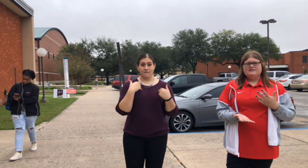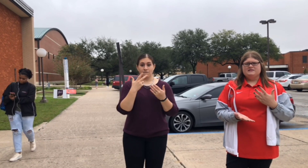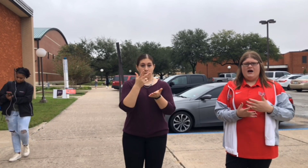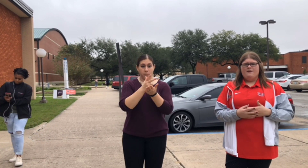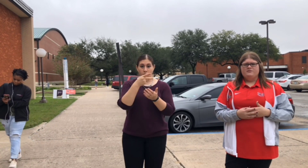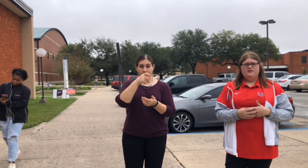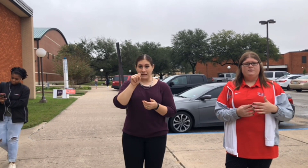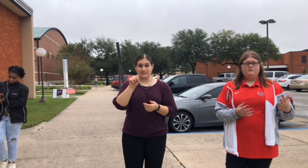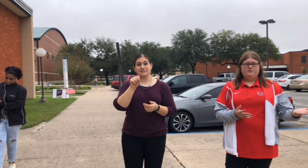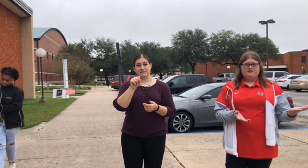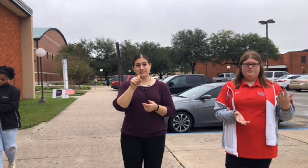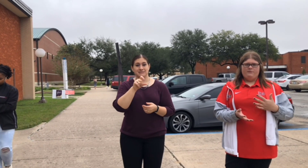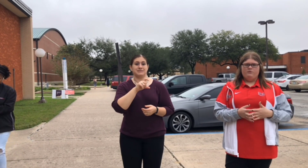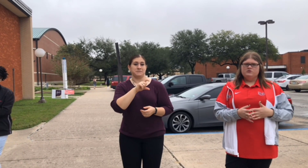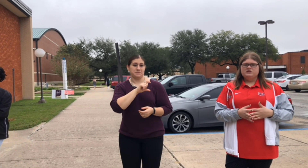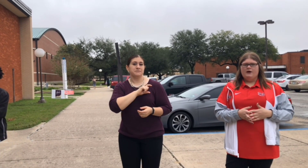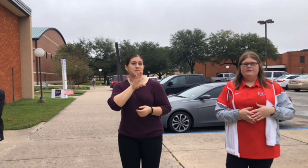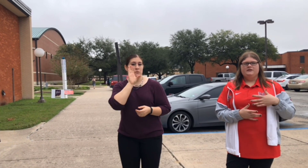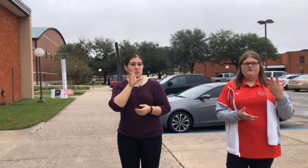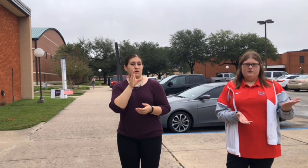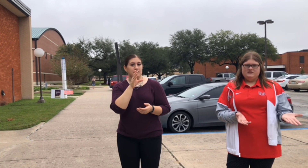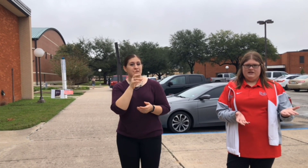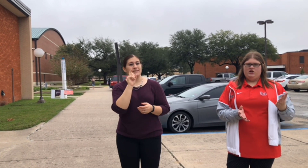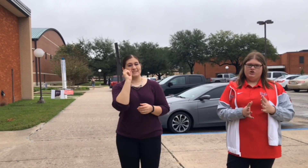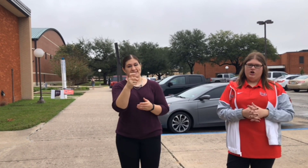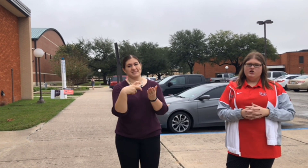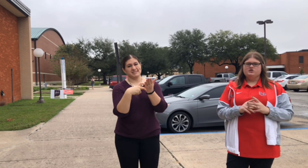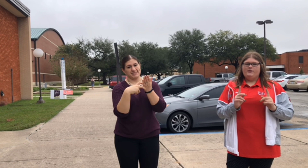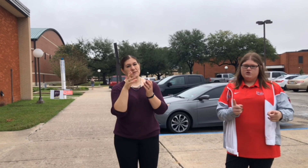the police department will stop and give you a ticket on your car. So, make sure